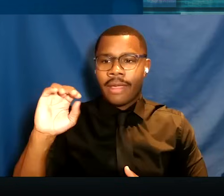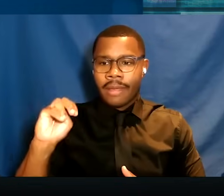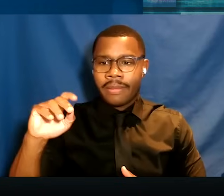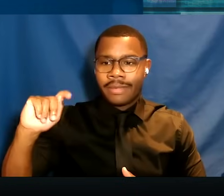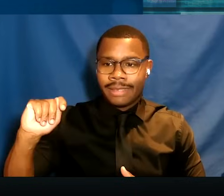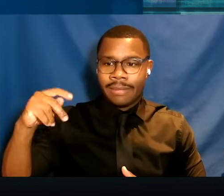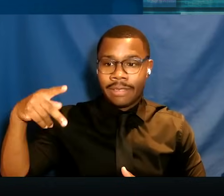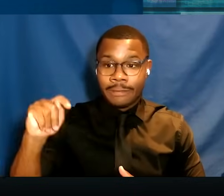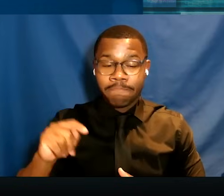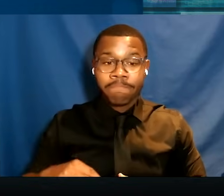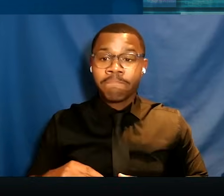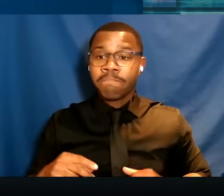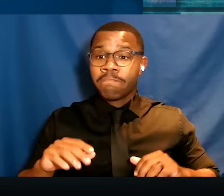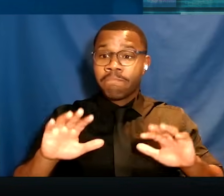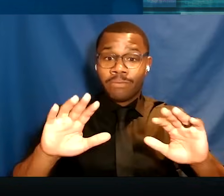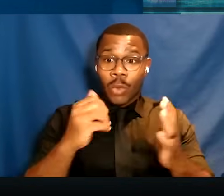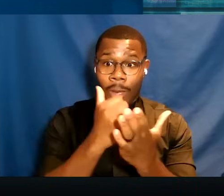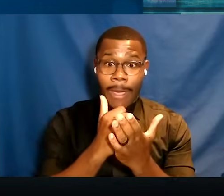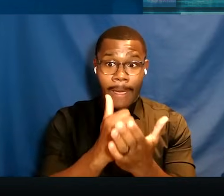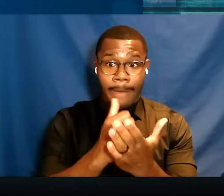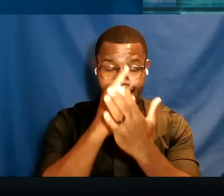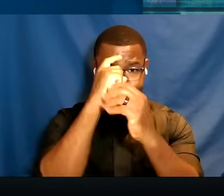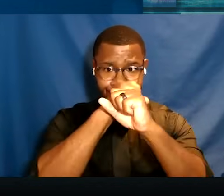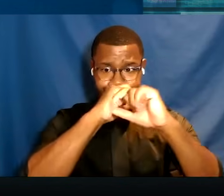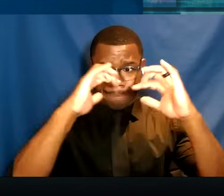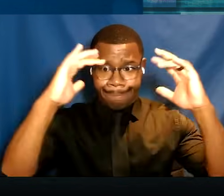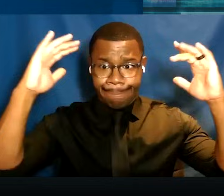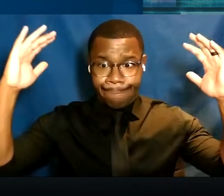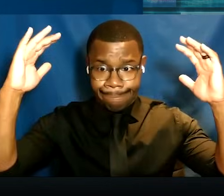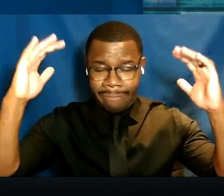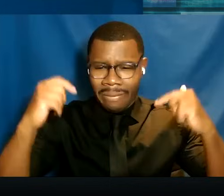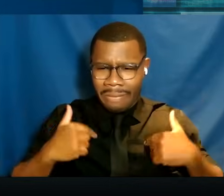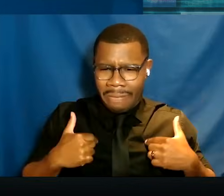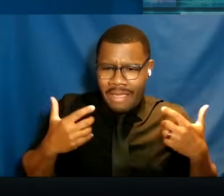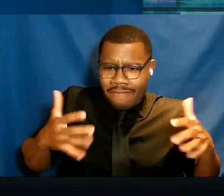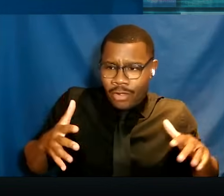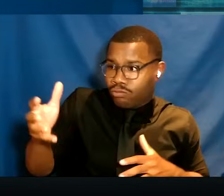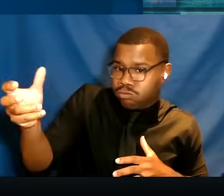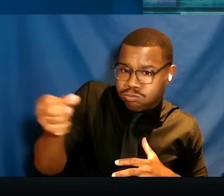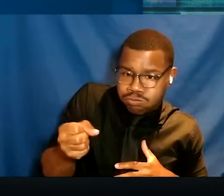the 2023 contract brings to our members, I've enlisted Vice Chair of the Negotiating Committee